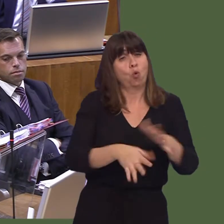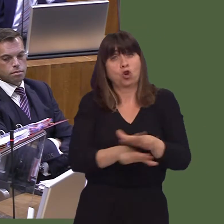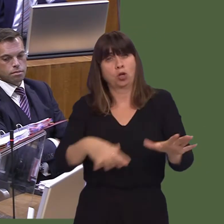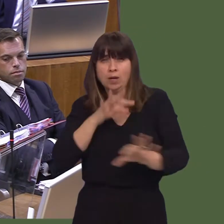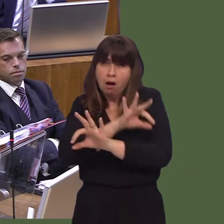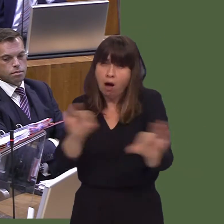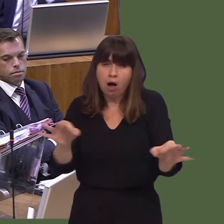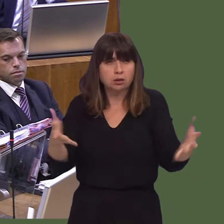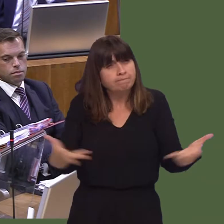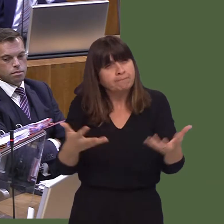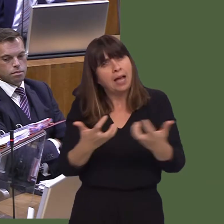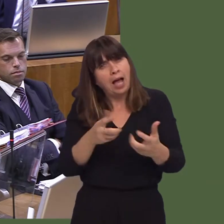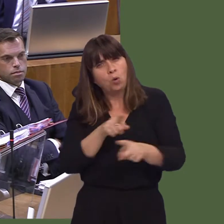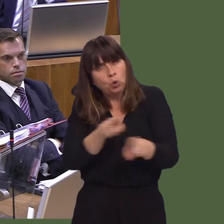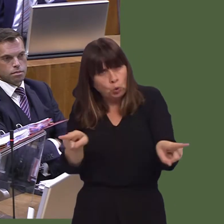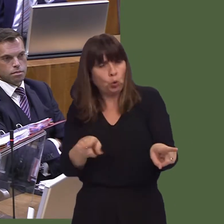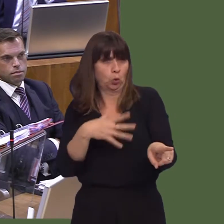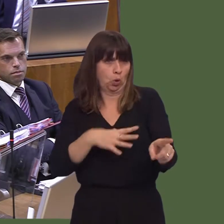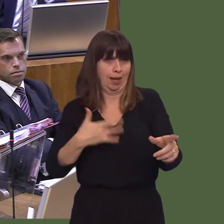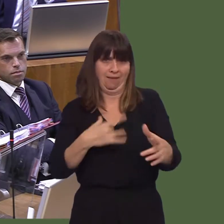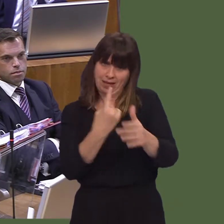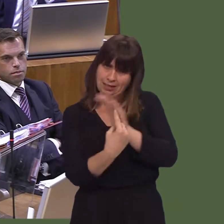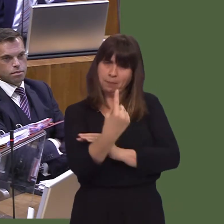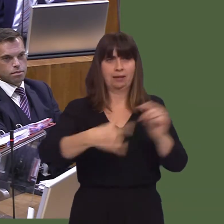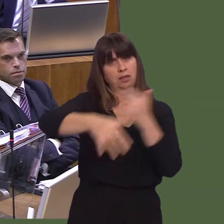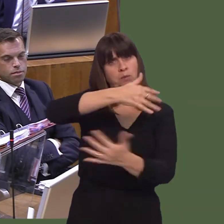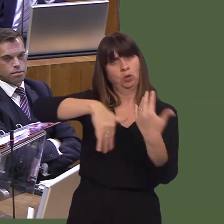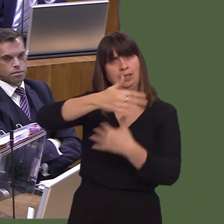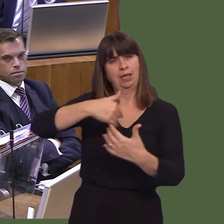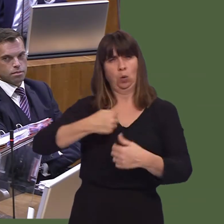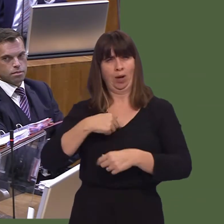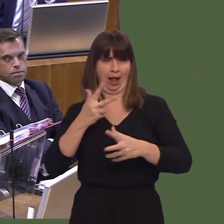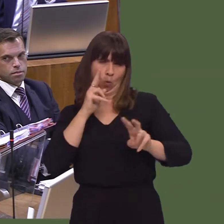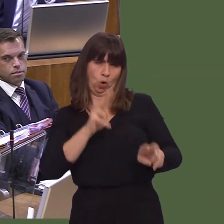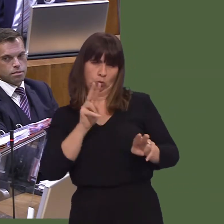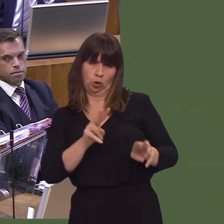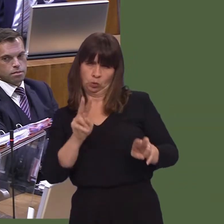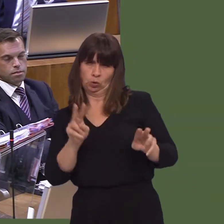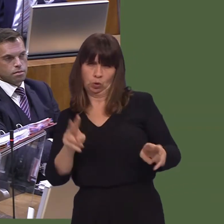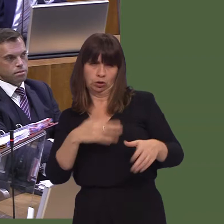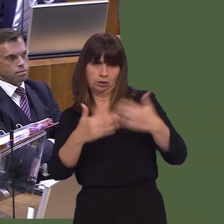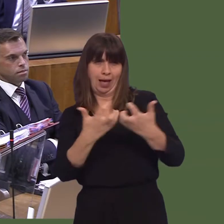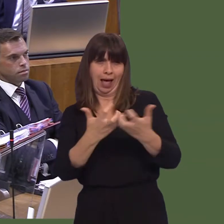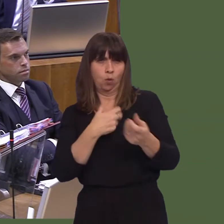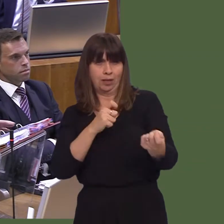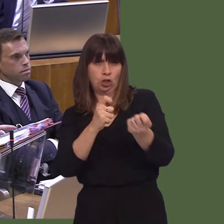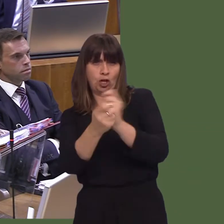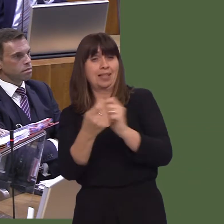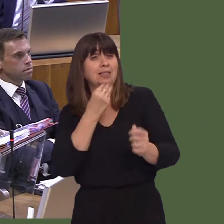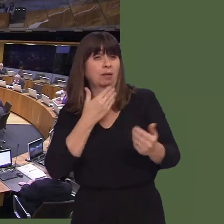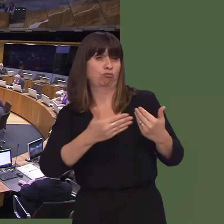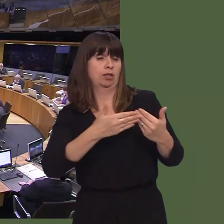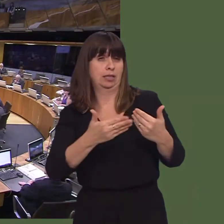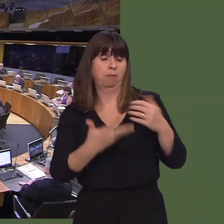and we are keeping a close look on the progress in implementing these changes as they go forward.